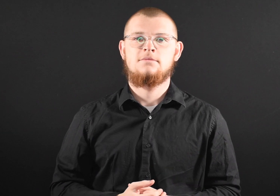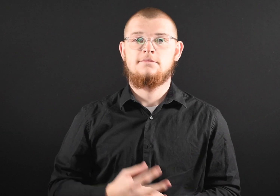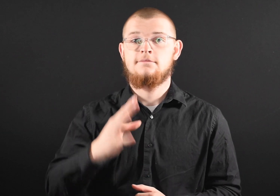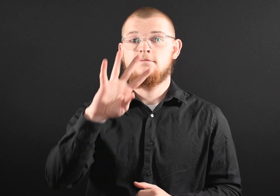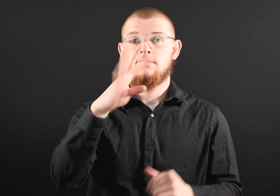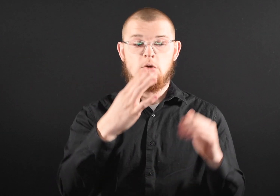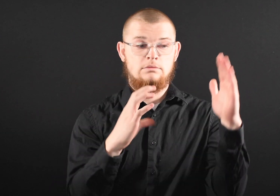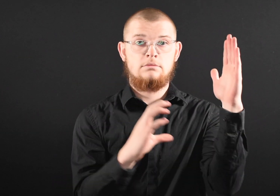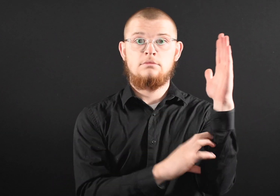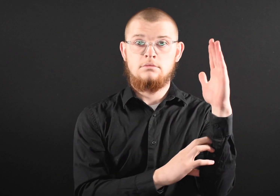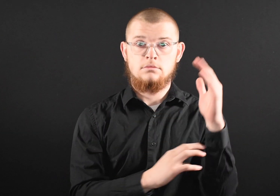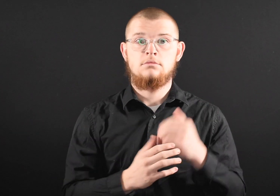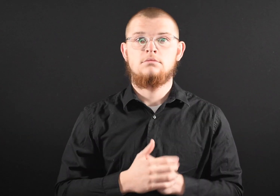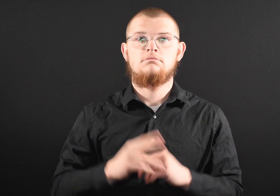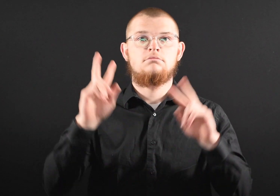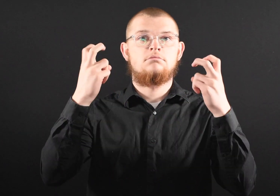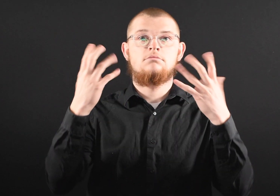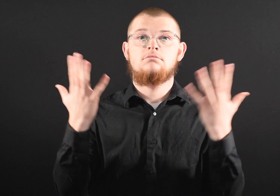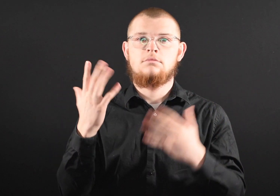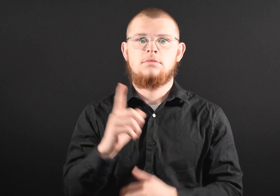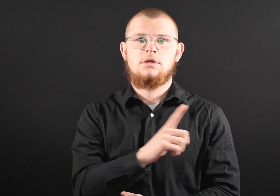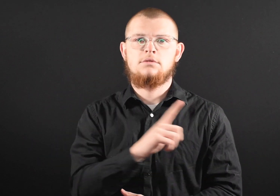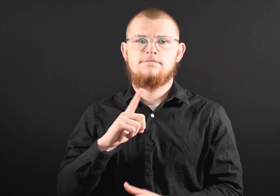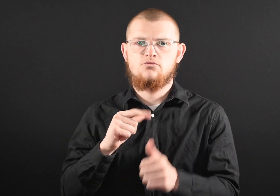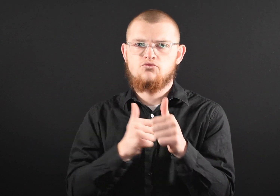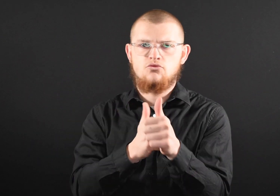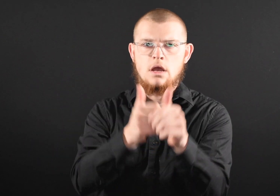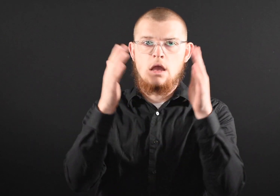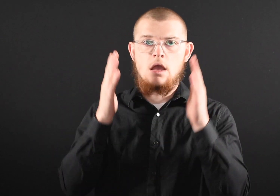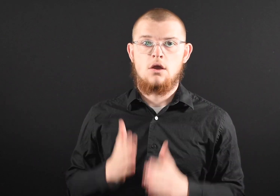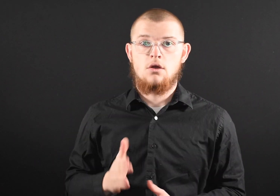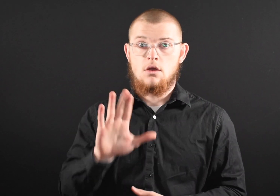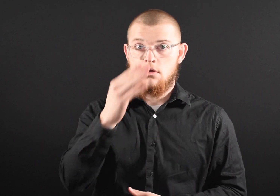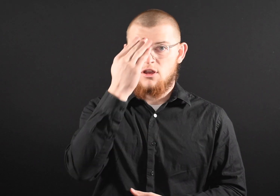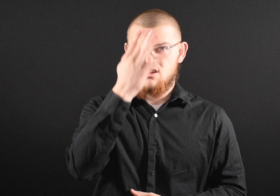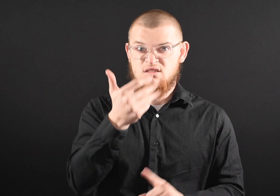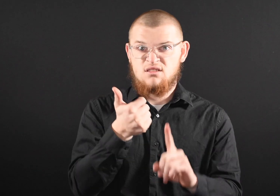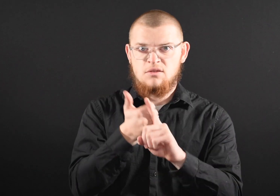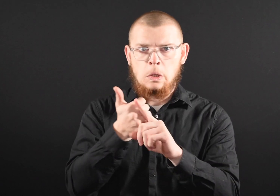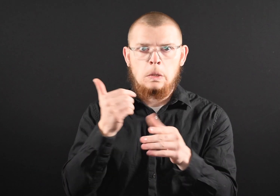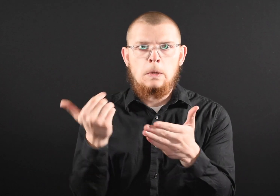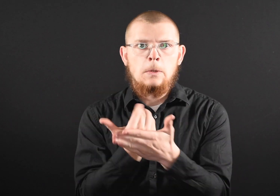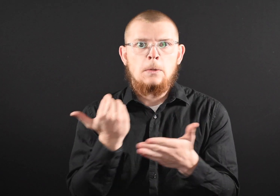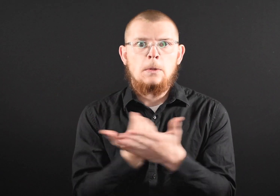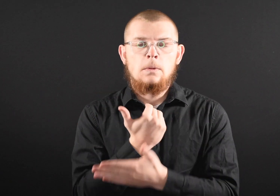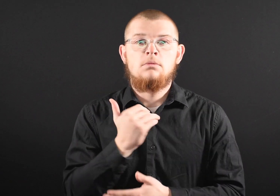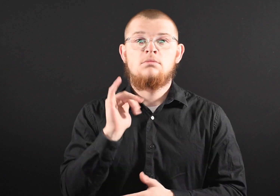The fourth section is new and is called “Legislative Tracker.”